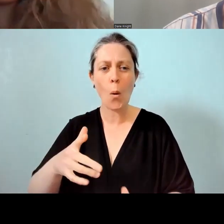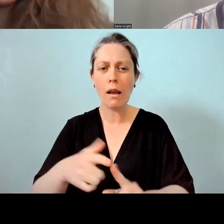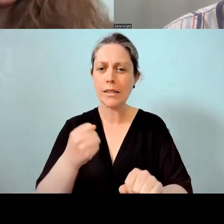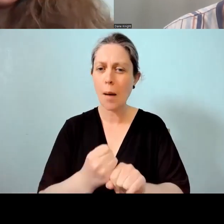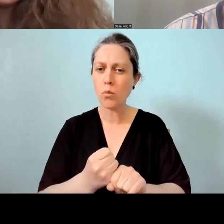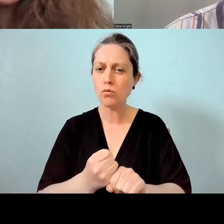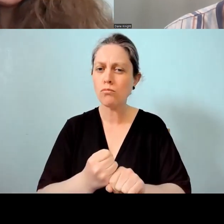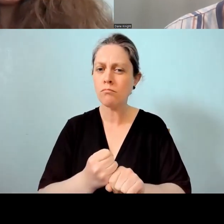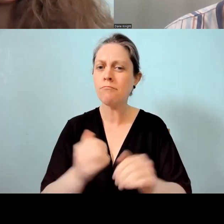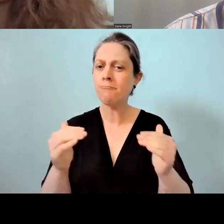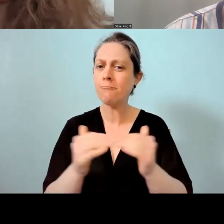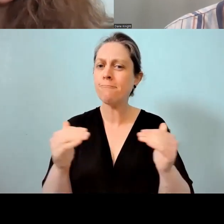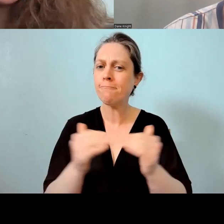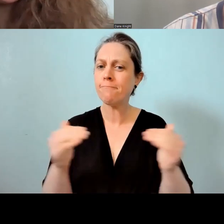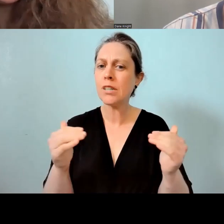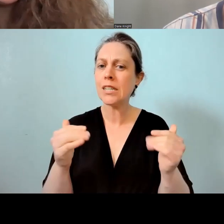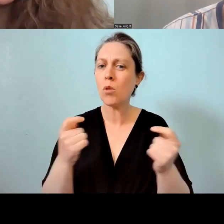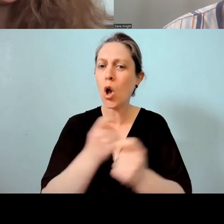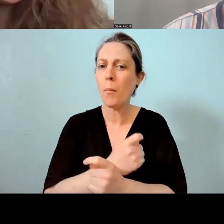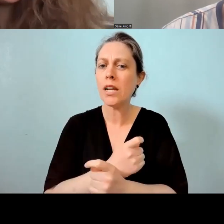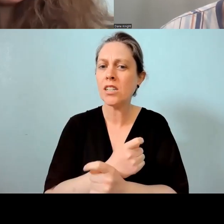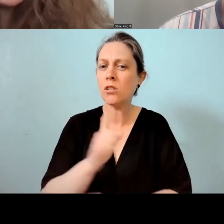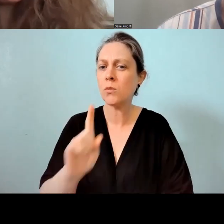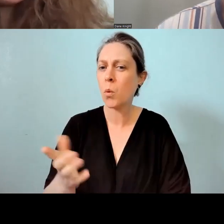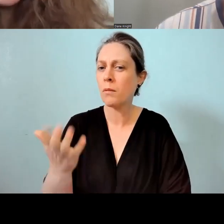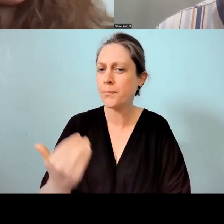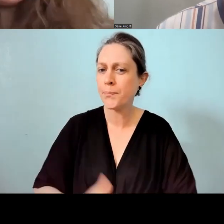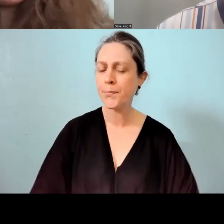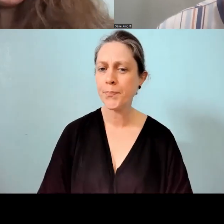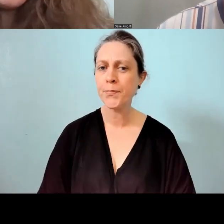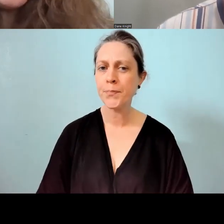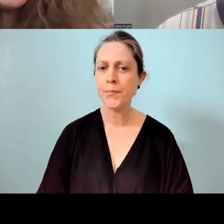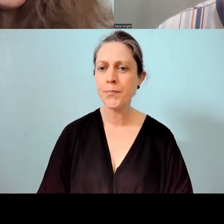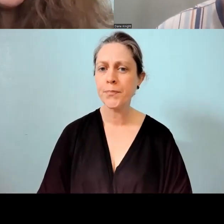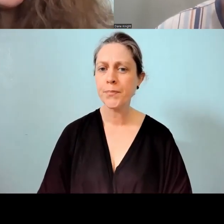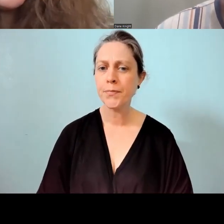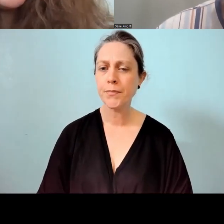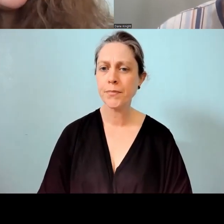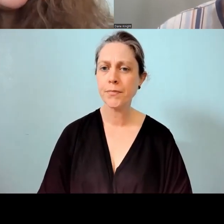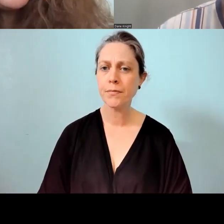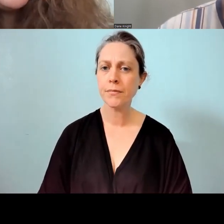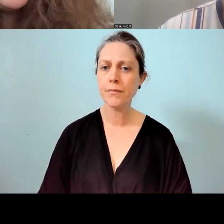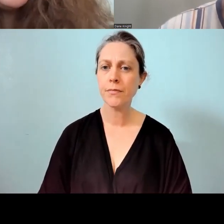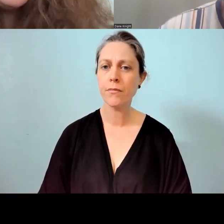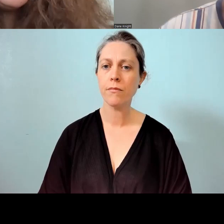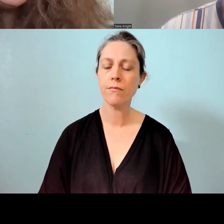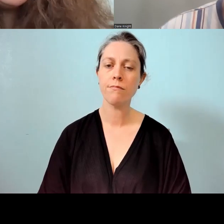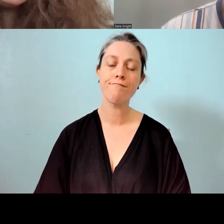in your lived experience, you know, in the education space were? So when I was at school,